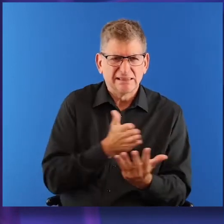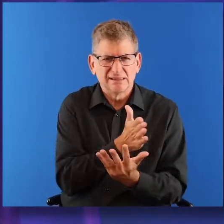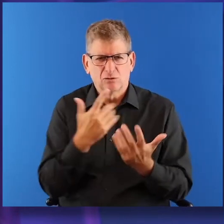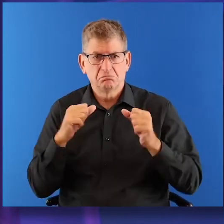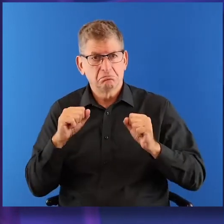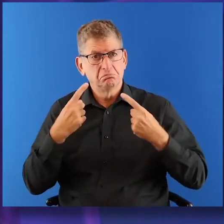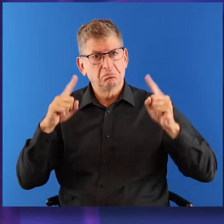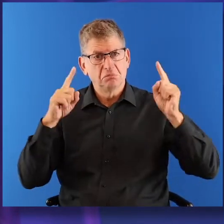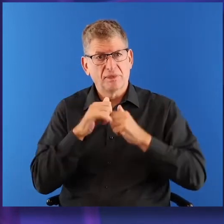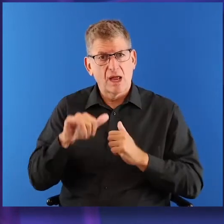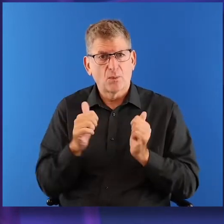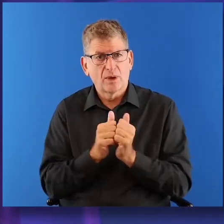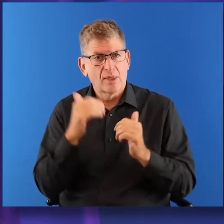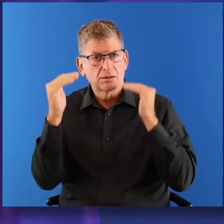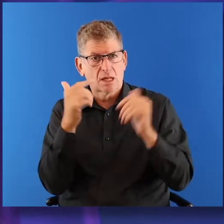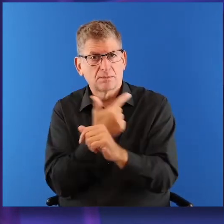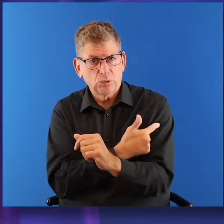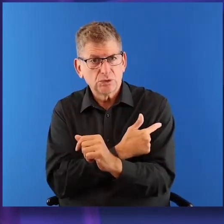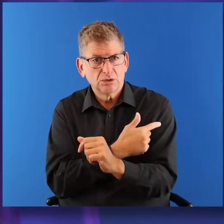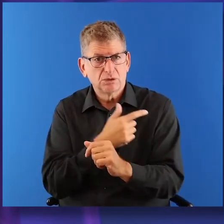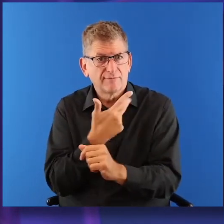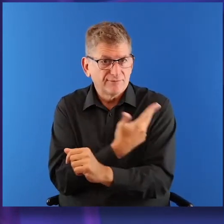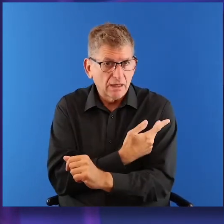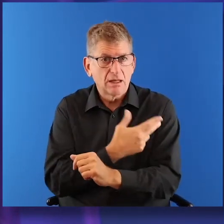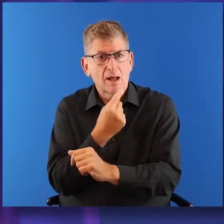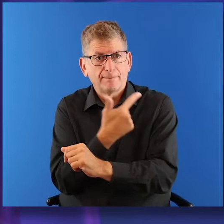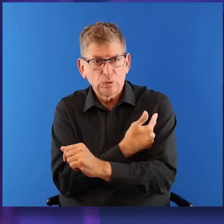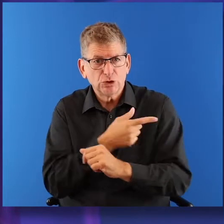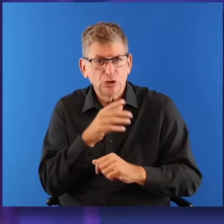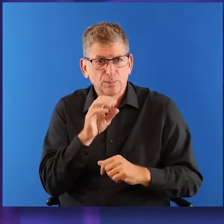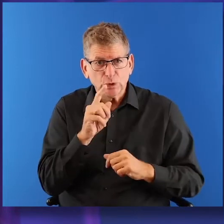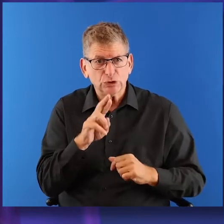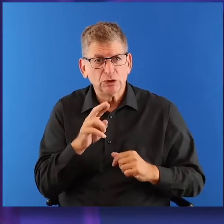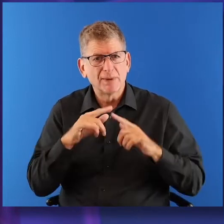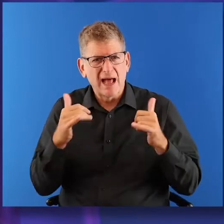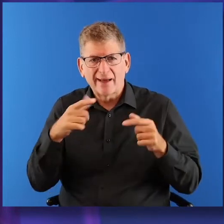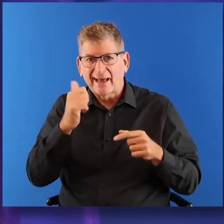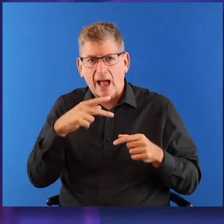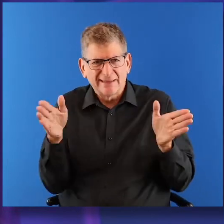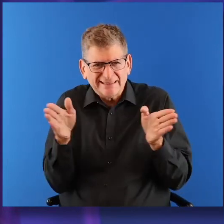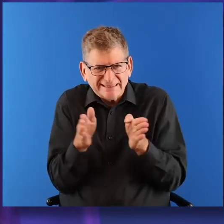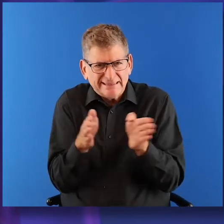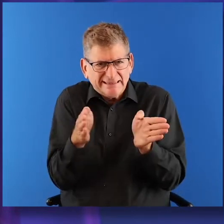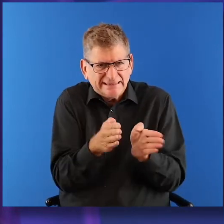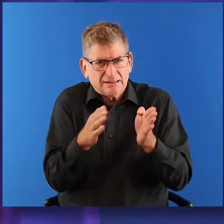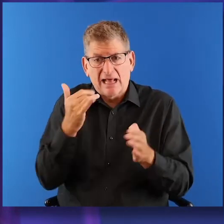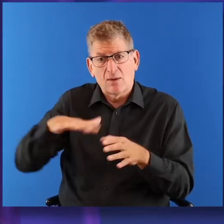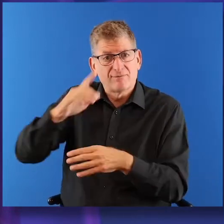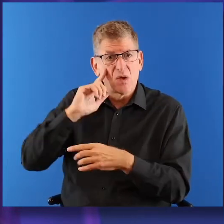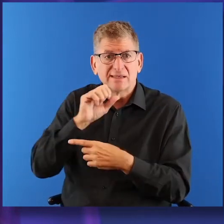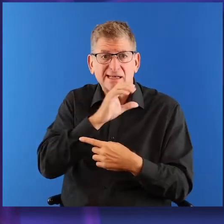we saw that such a narrow for folks 50-64. There's a lot of progress that was made. With these newest vaccines in